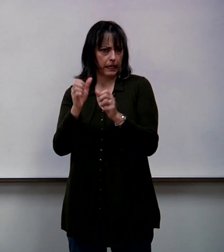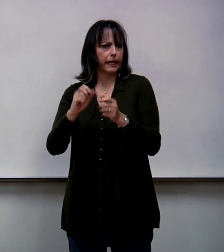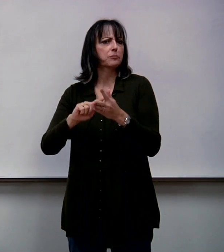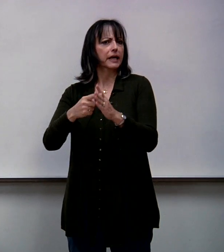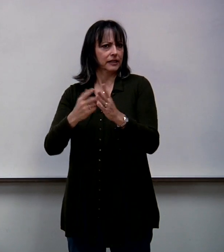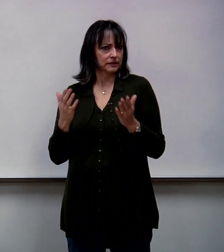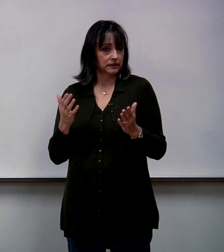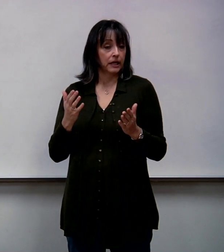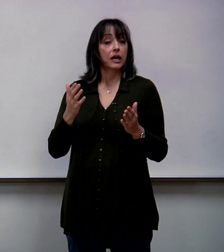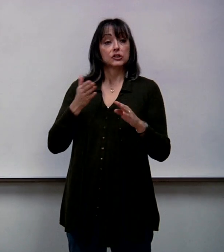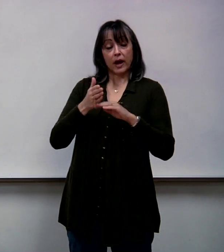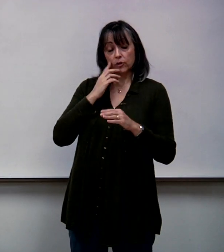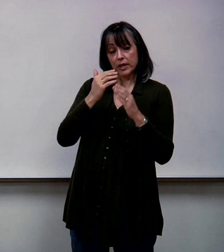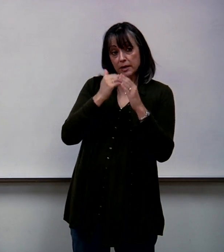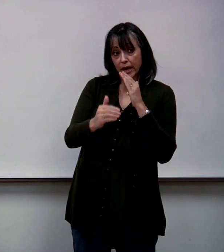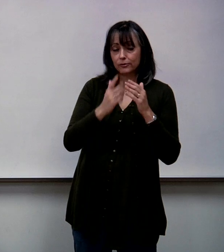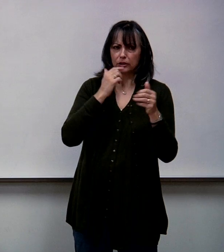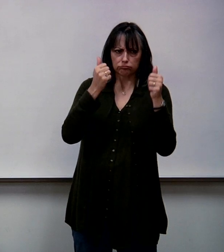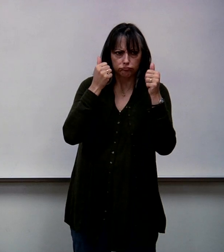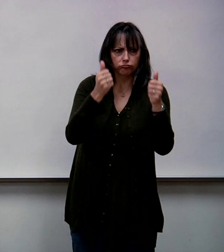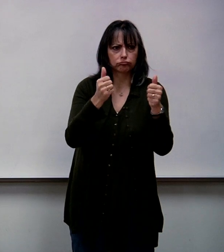saying that "yes, your candidacy is good to go" you can begin your actual